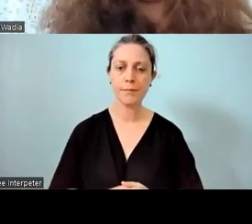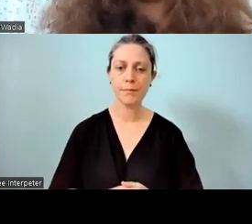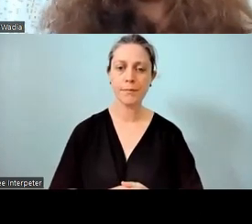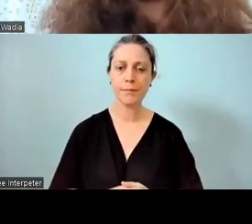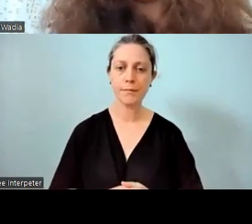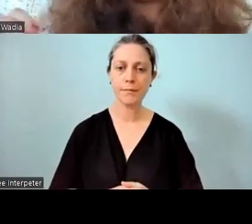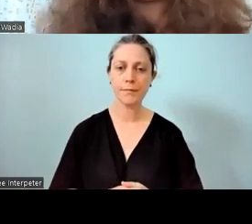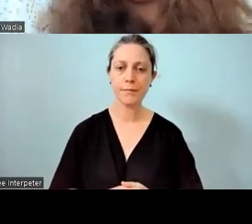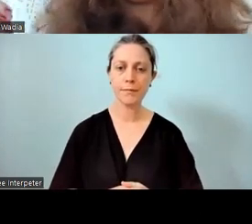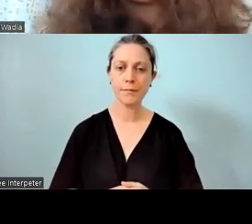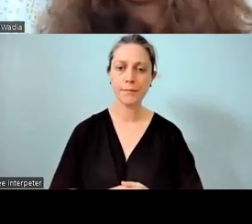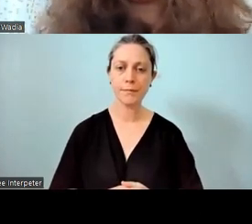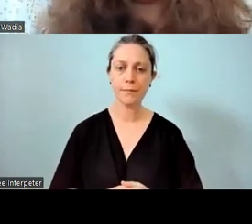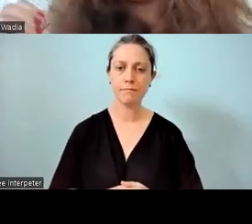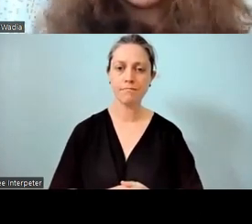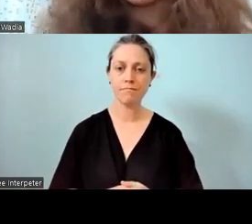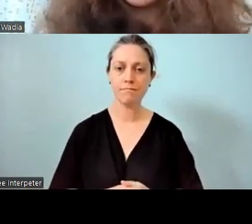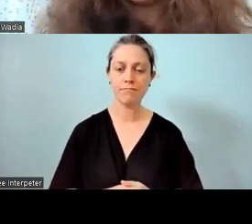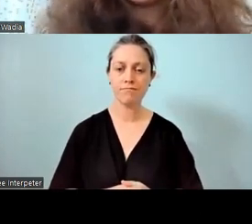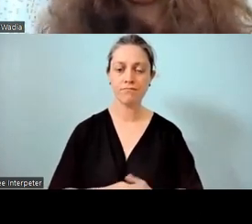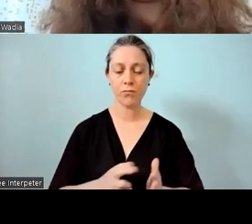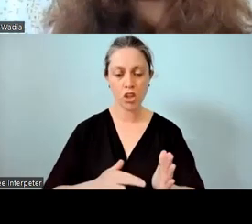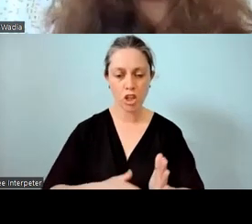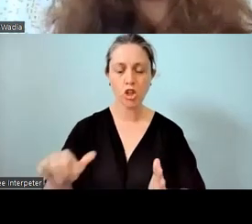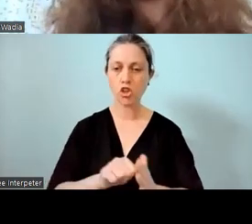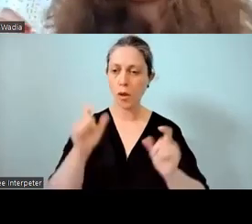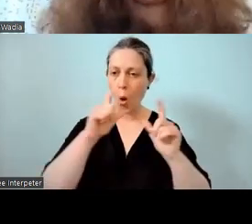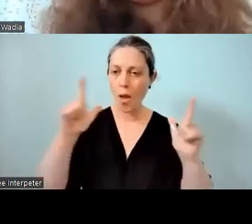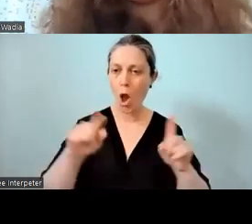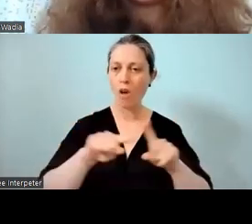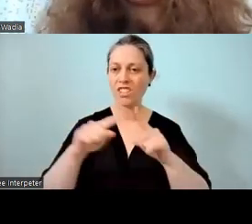you know, UNCRPD articles and upholding them in everything,